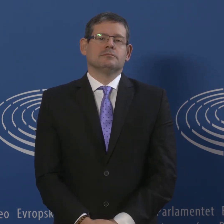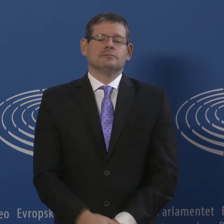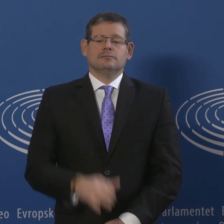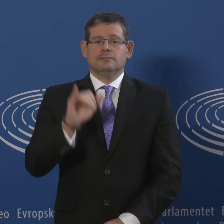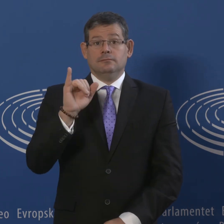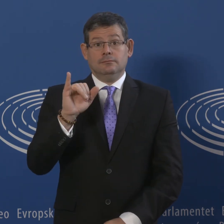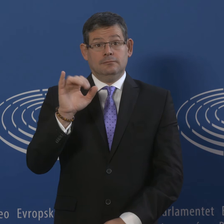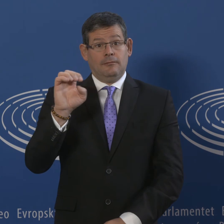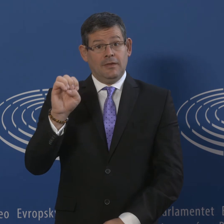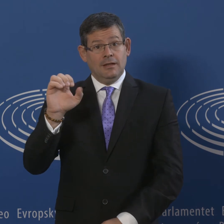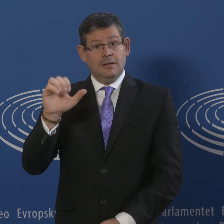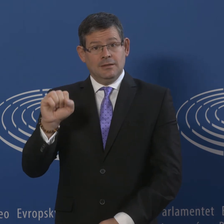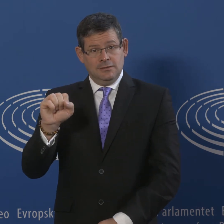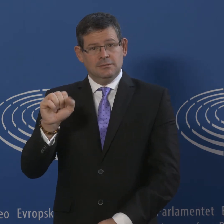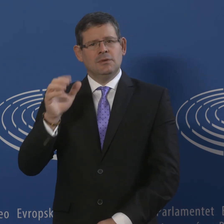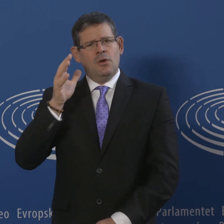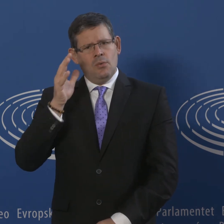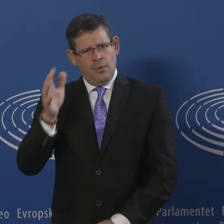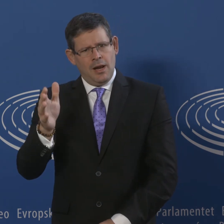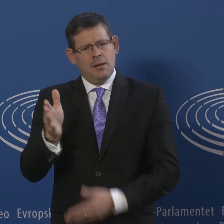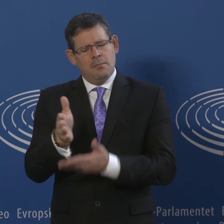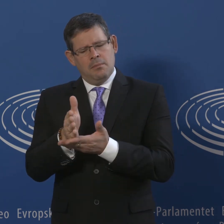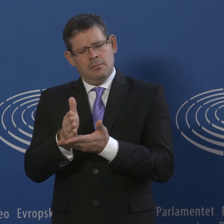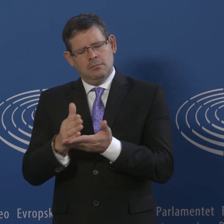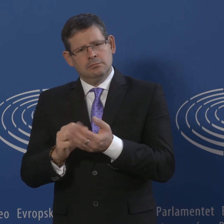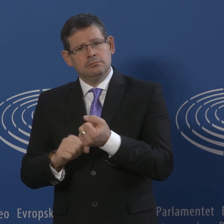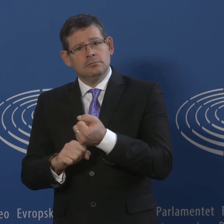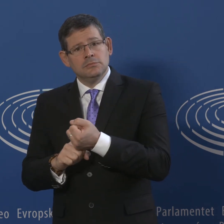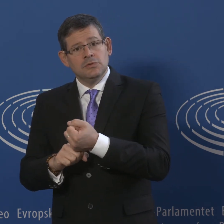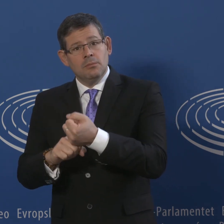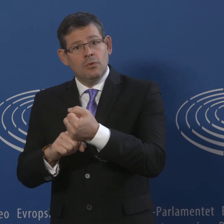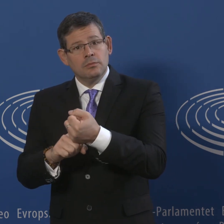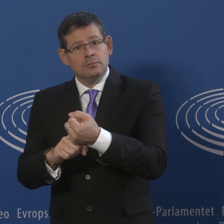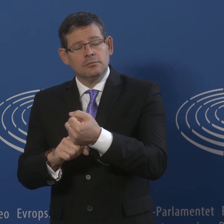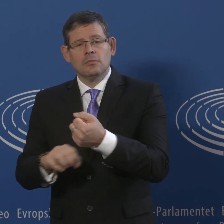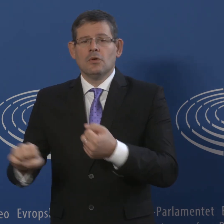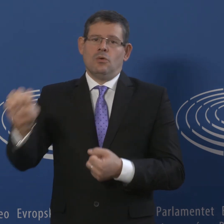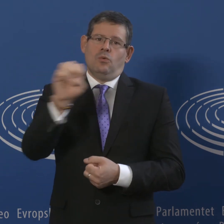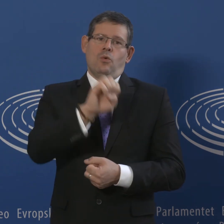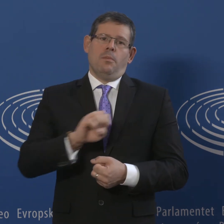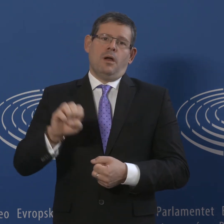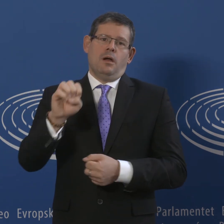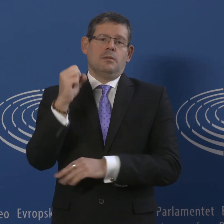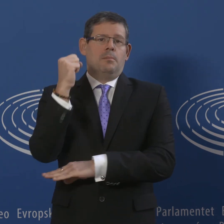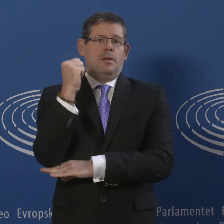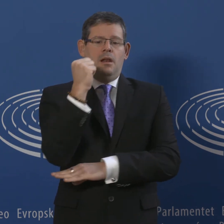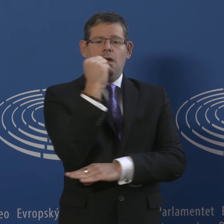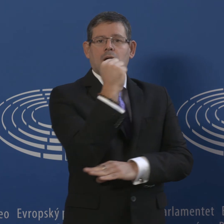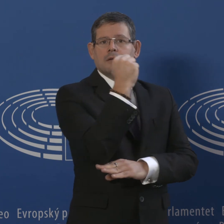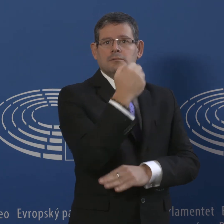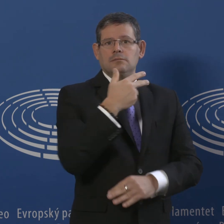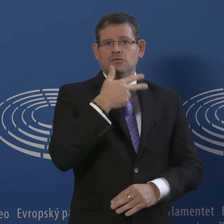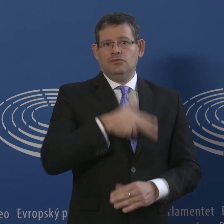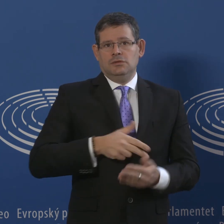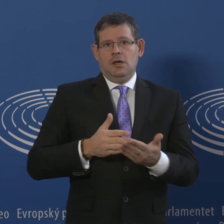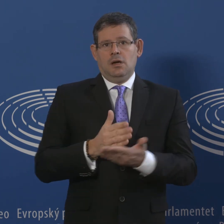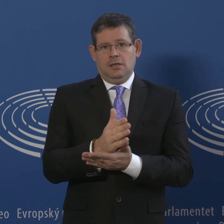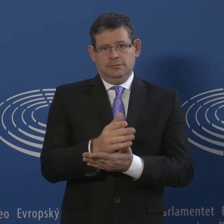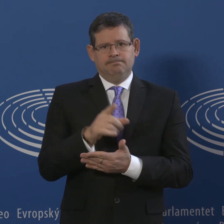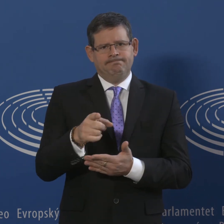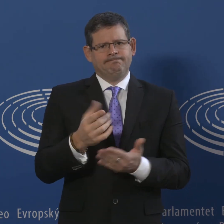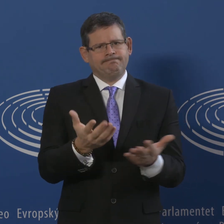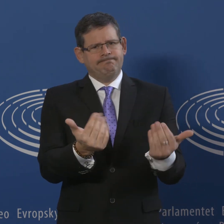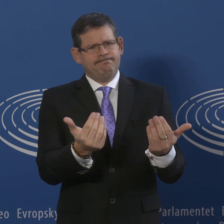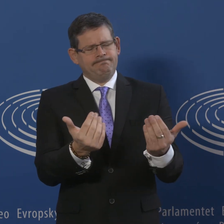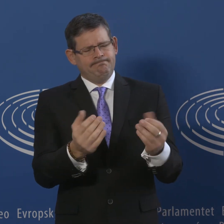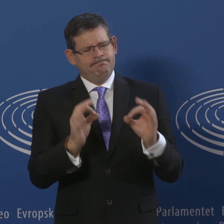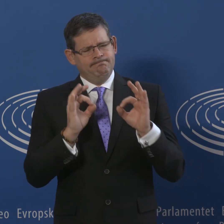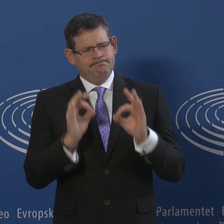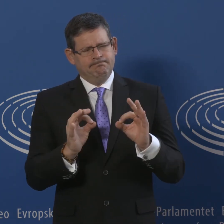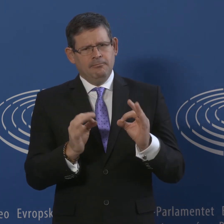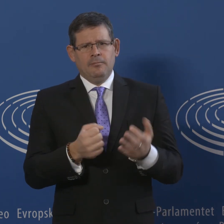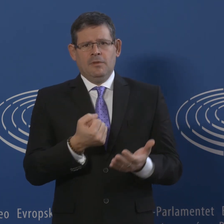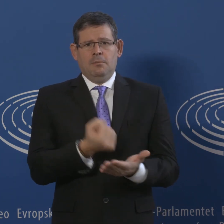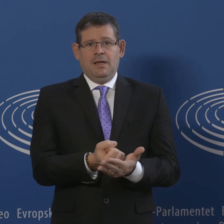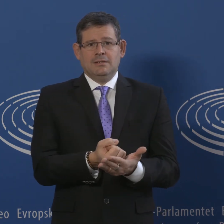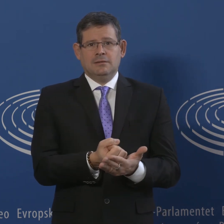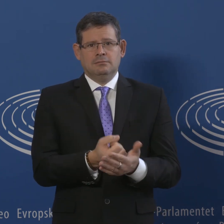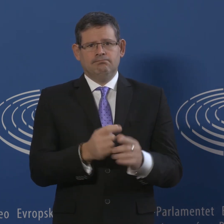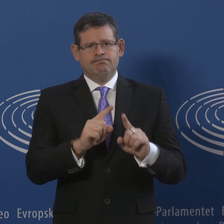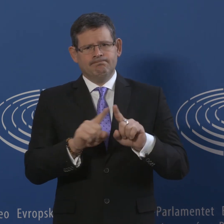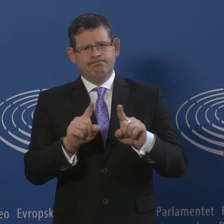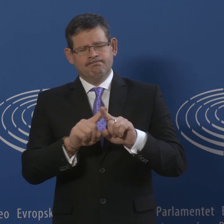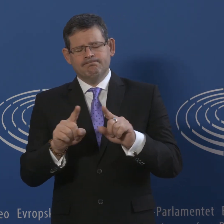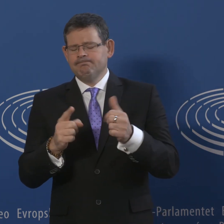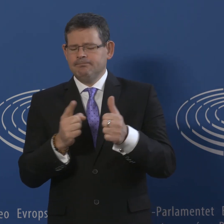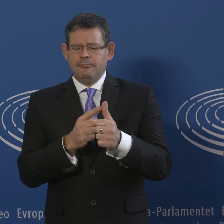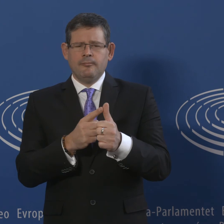IESS will in particular support the European Pillar of Social Rights which requires a solid evidence base in subjects such as